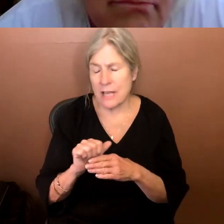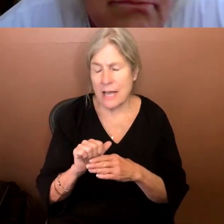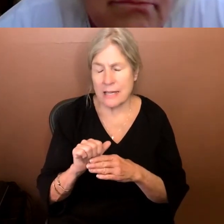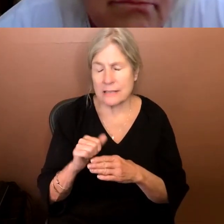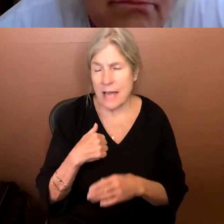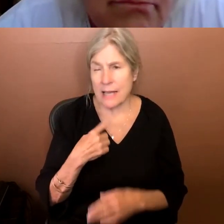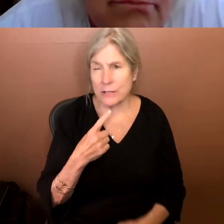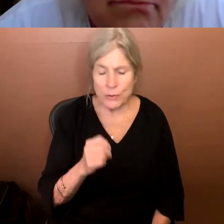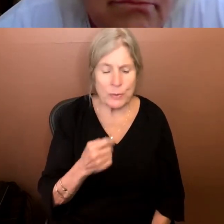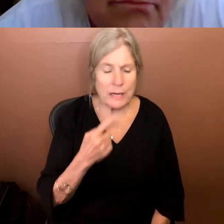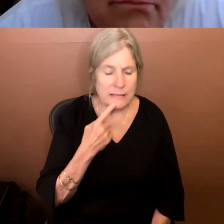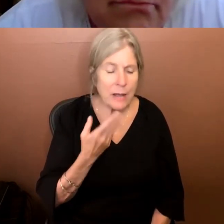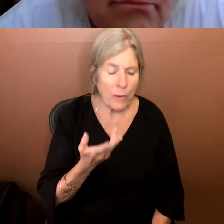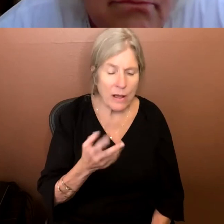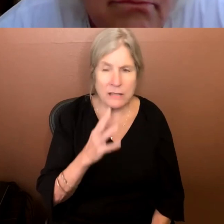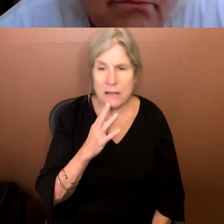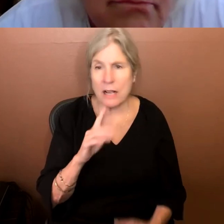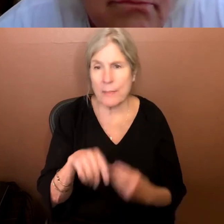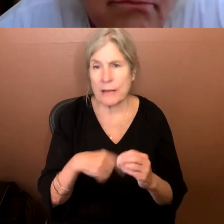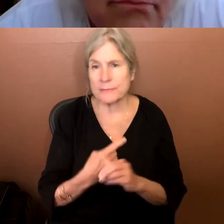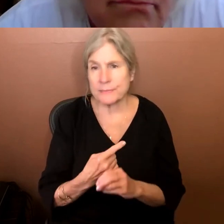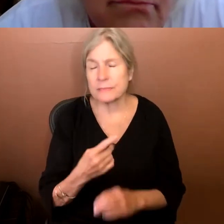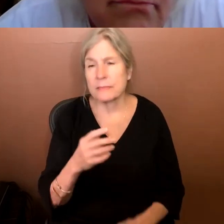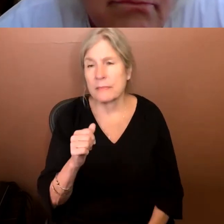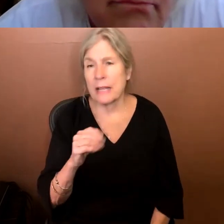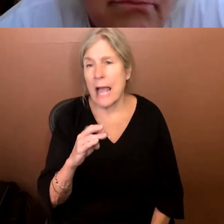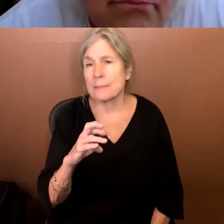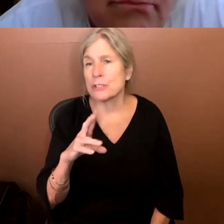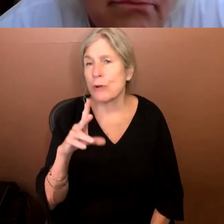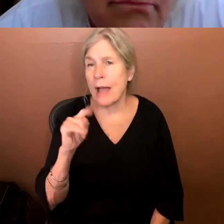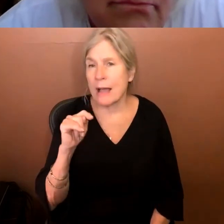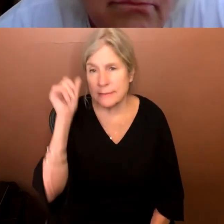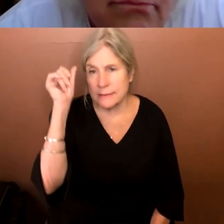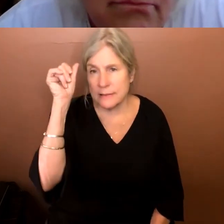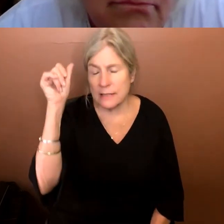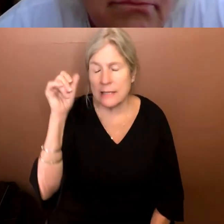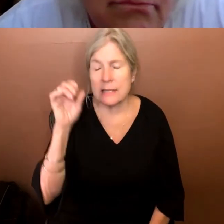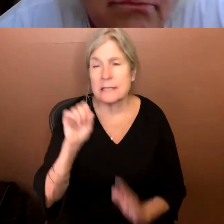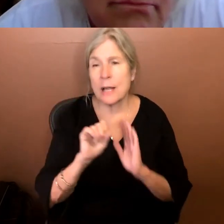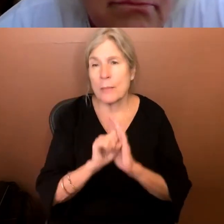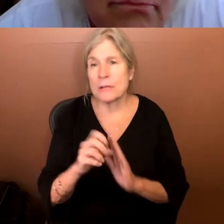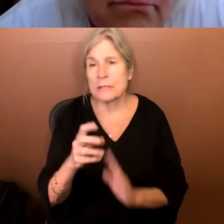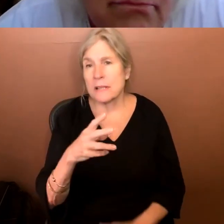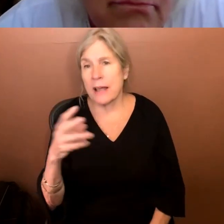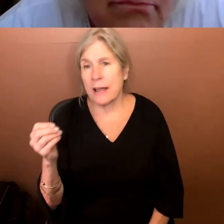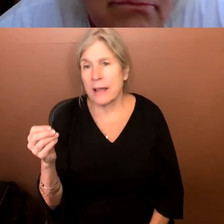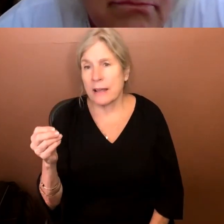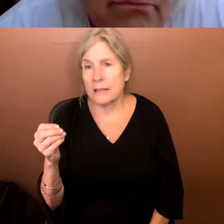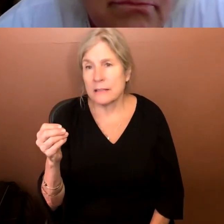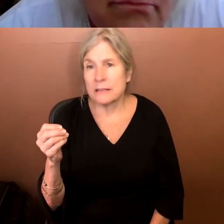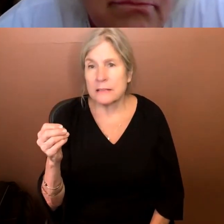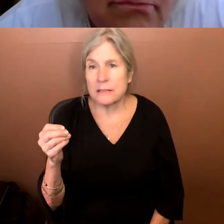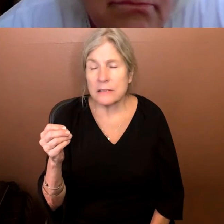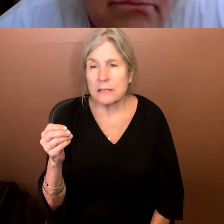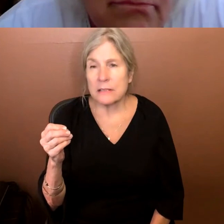, I talk about abstract symbols and realism.